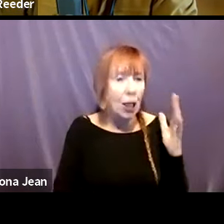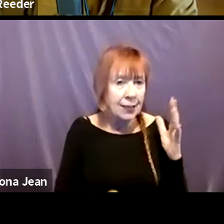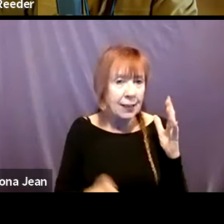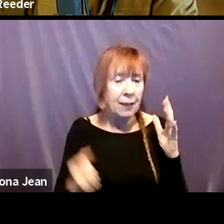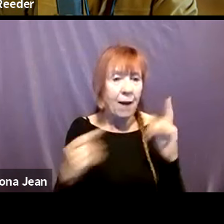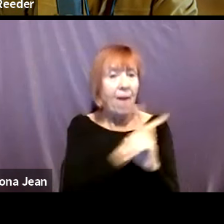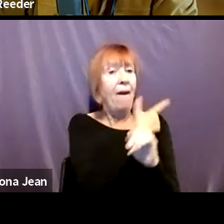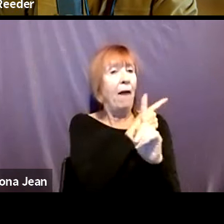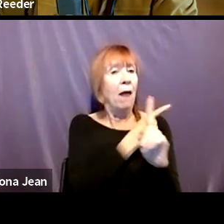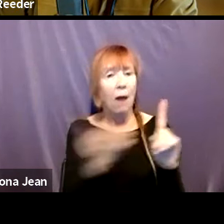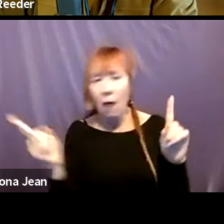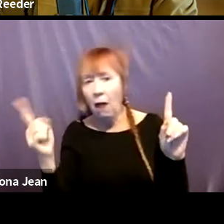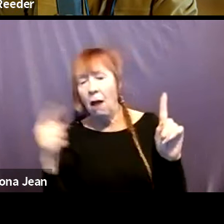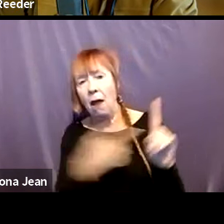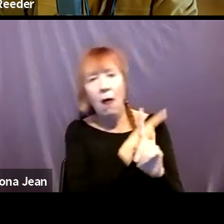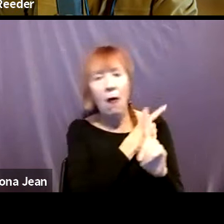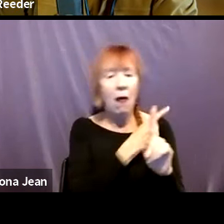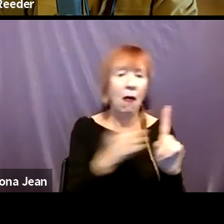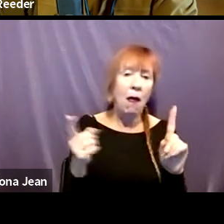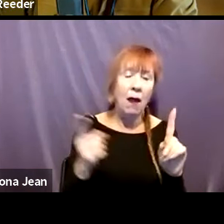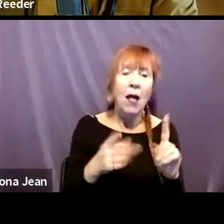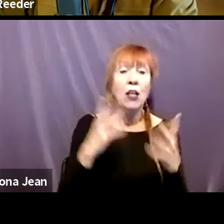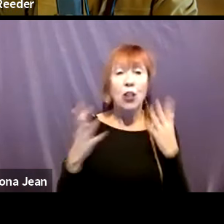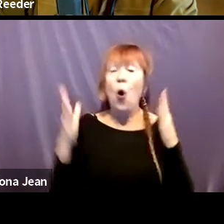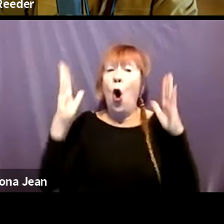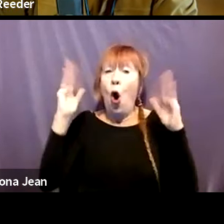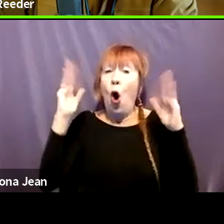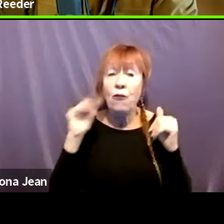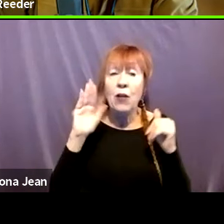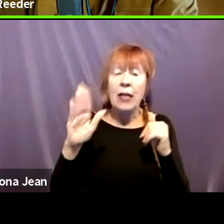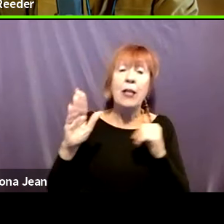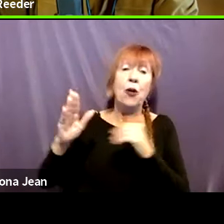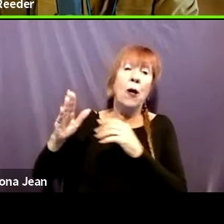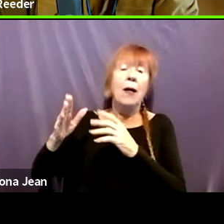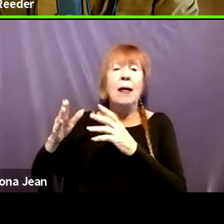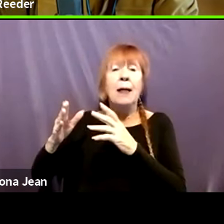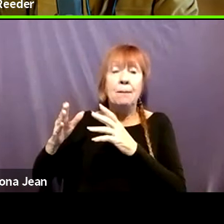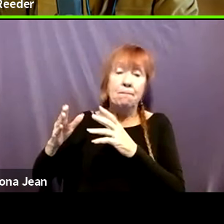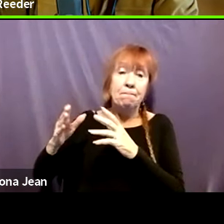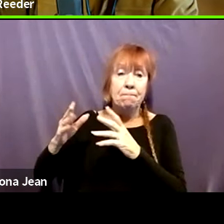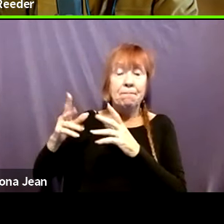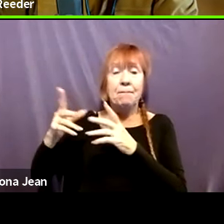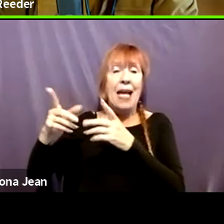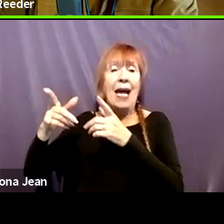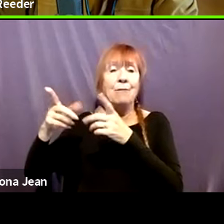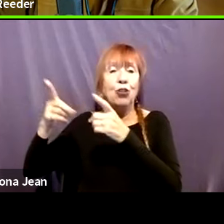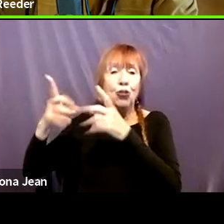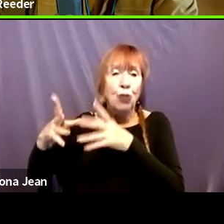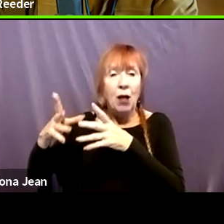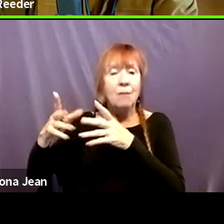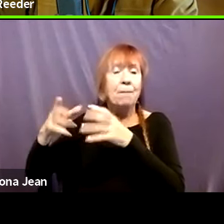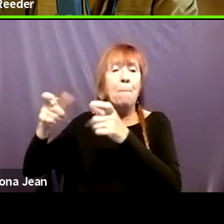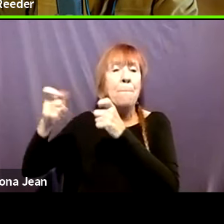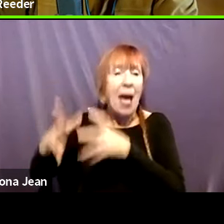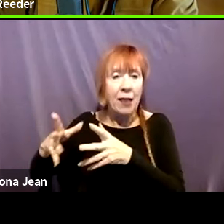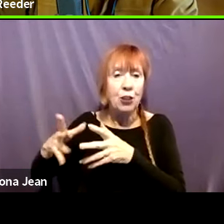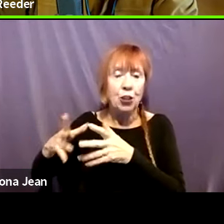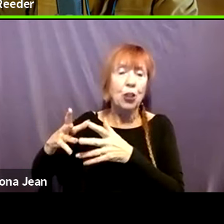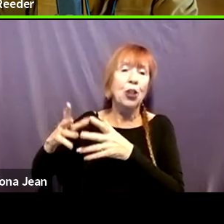a producer should be pushing you to reexamine. Nice. Okay, I've got a couple more questions here that I'm going to try and burn through,